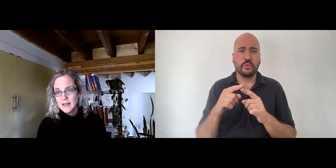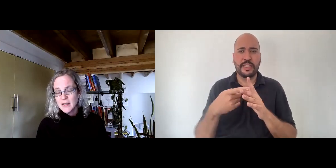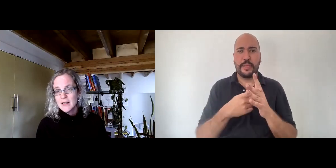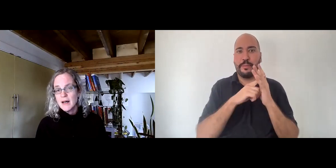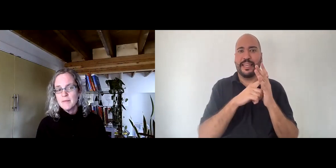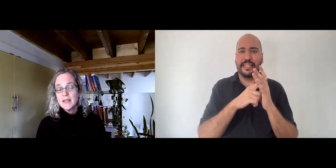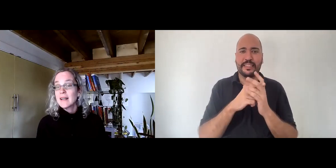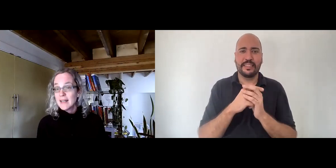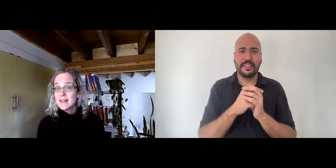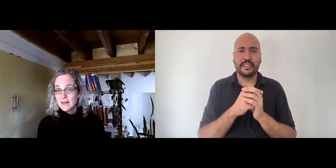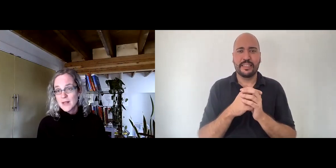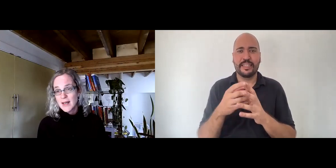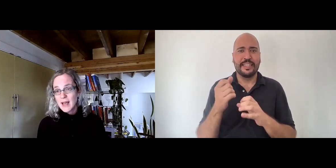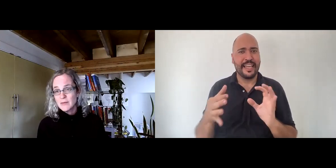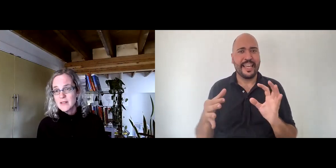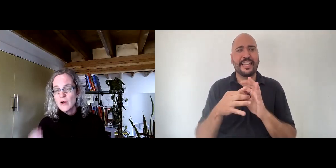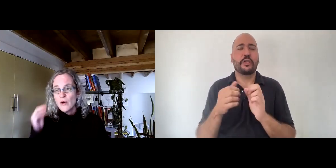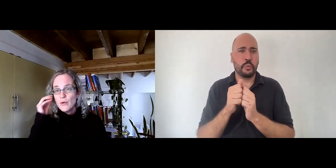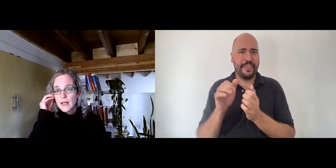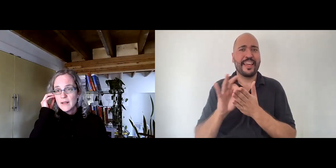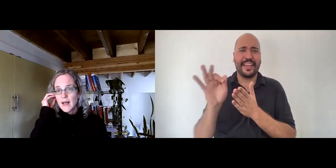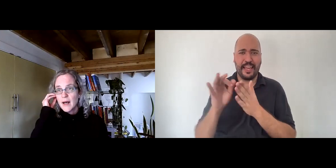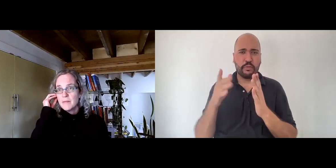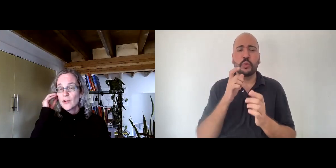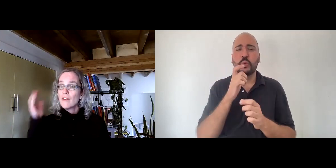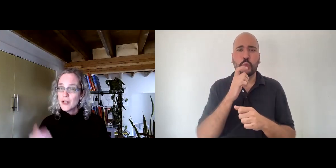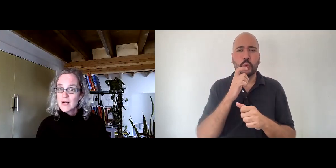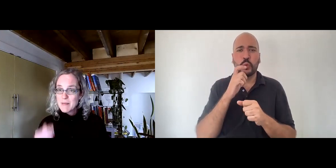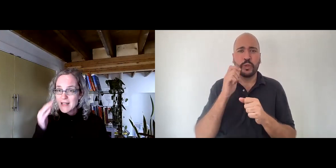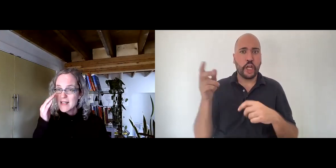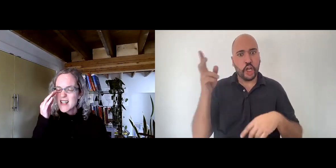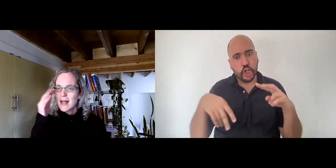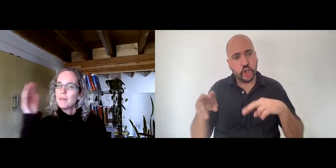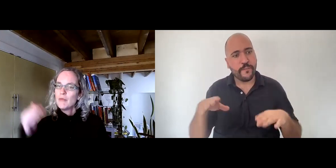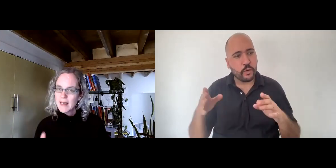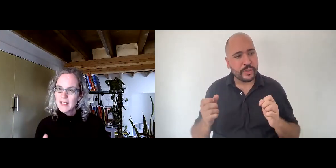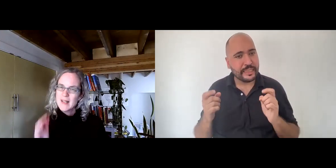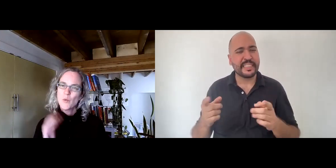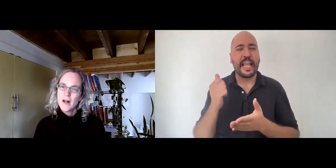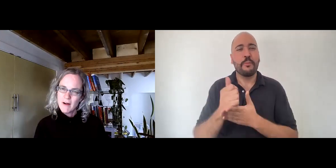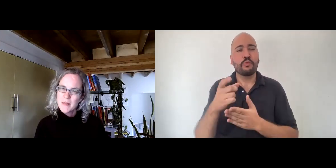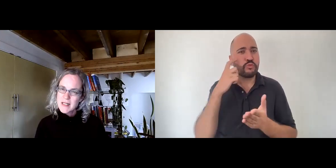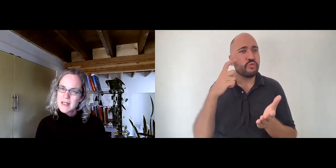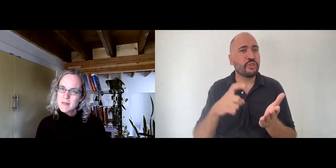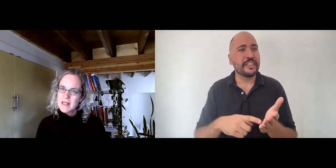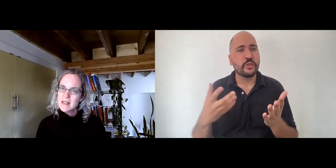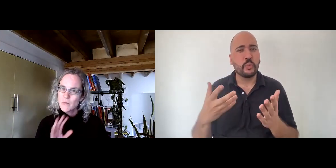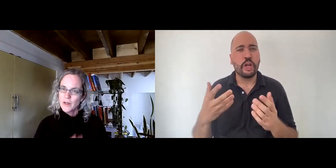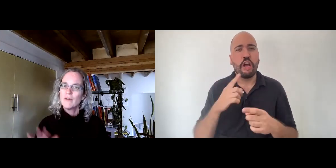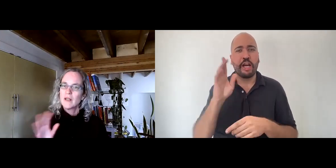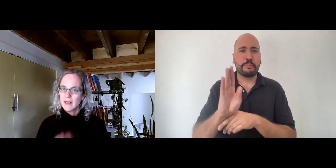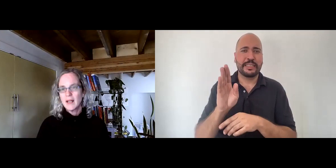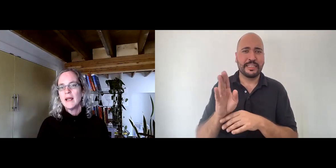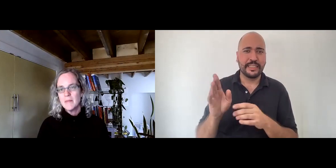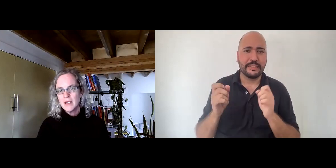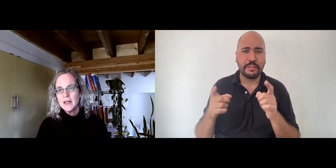Get connected with an accountant who can look over your expenses and help you recognize what our business expenses and what you can claim.